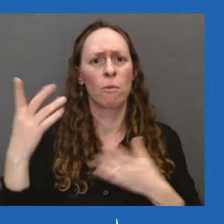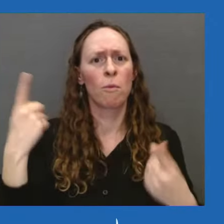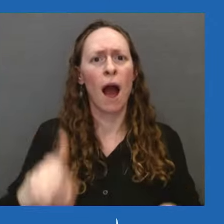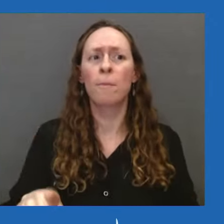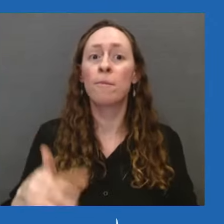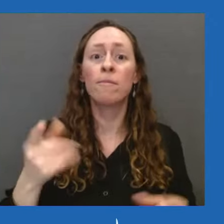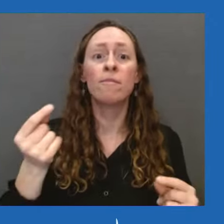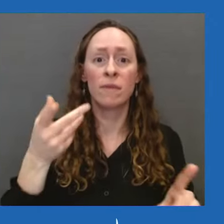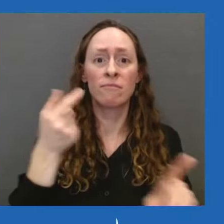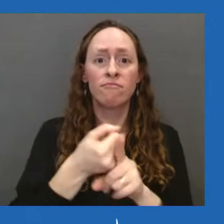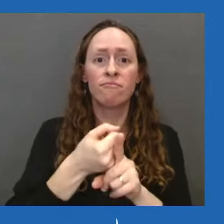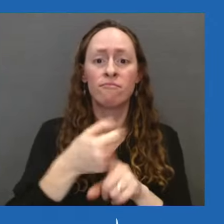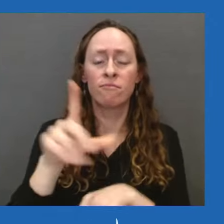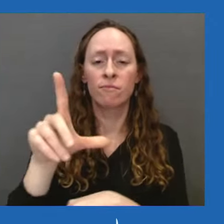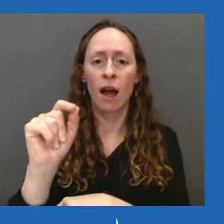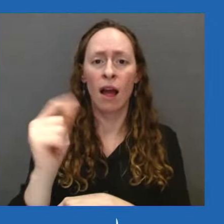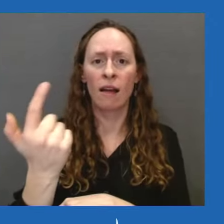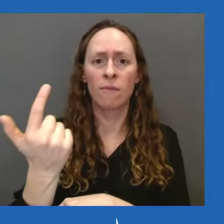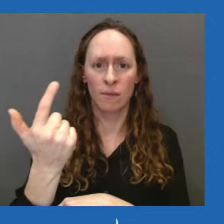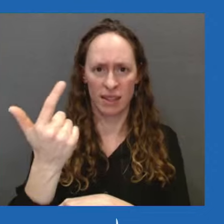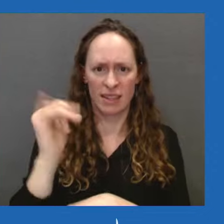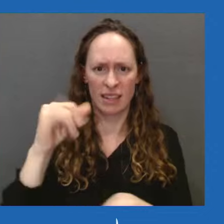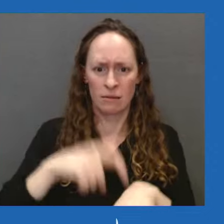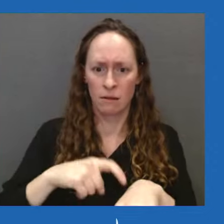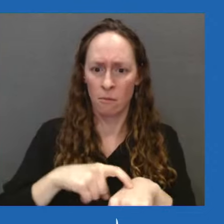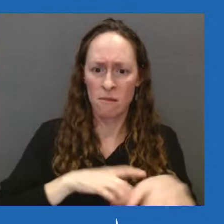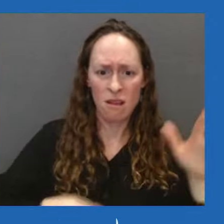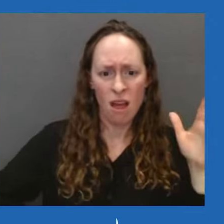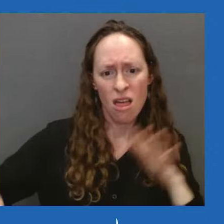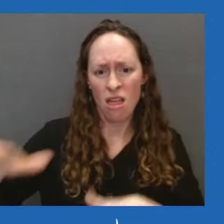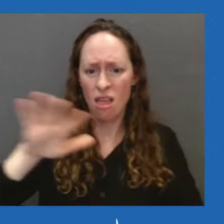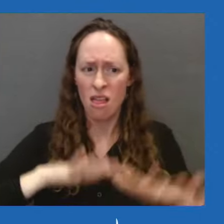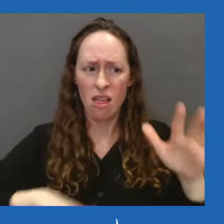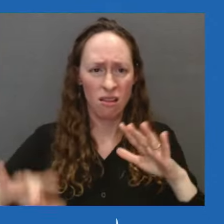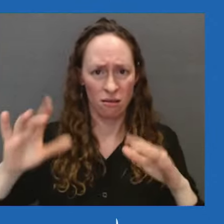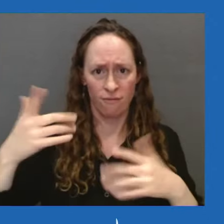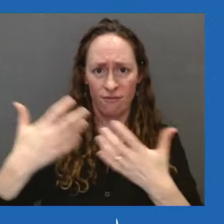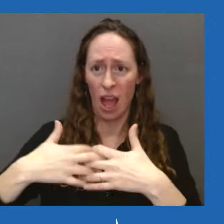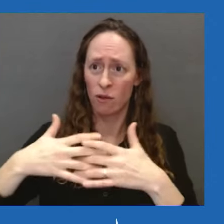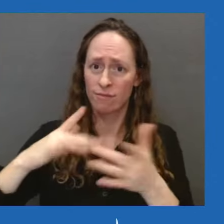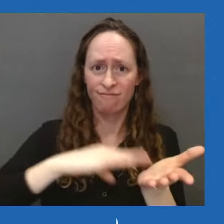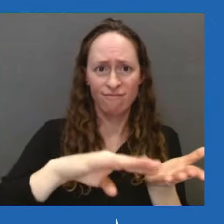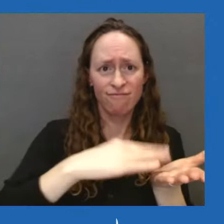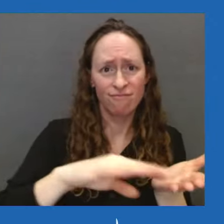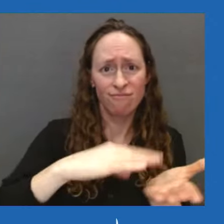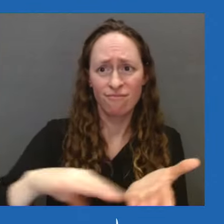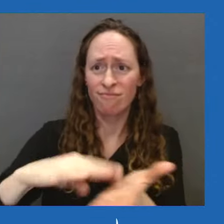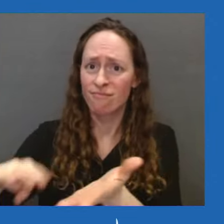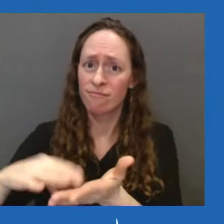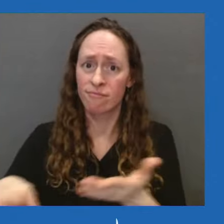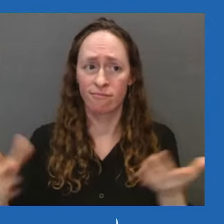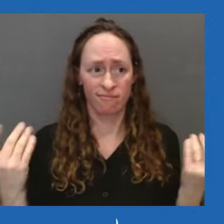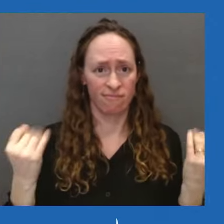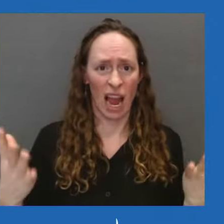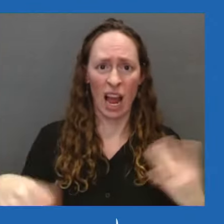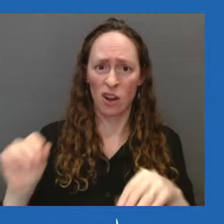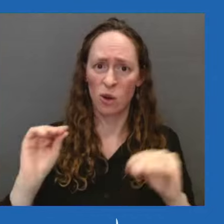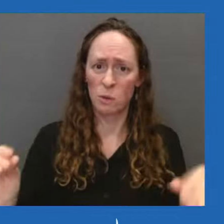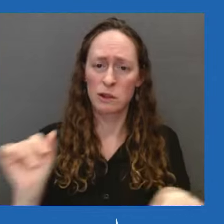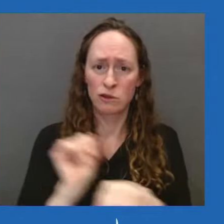and our future was in question. When President Joe Biden signed the Inflation Reduction Act into law,